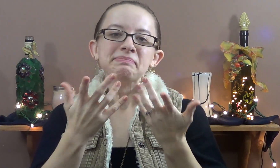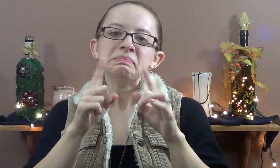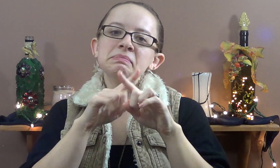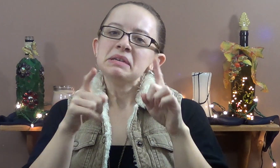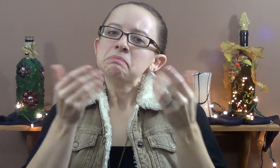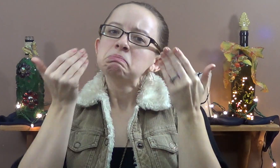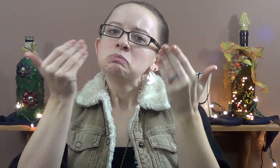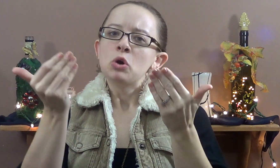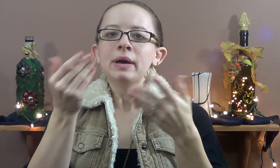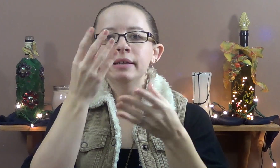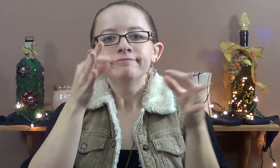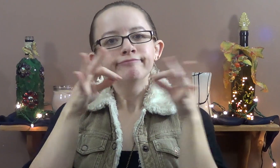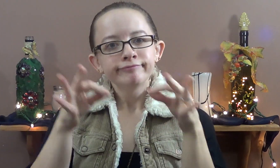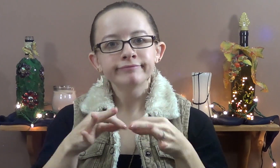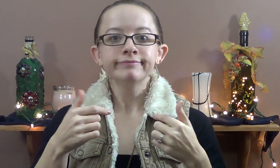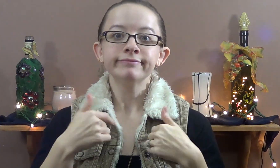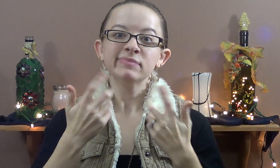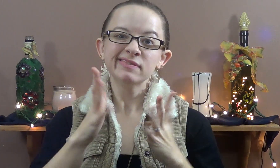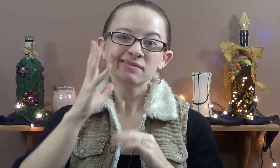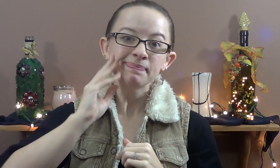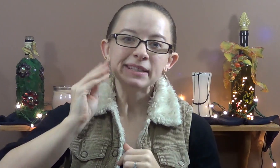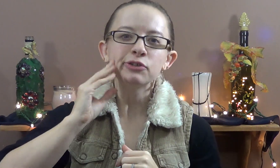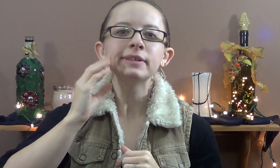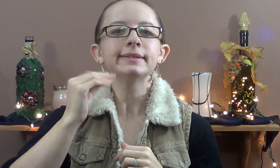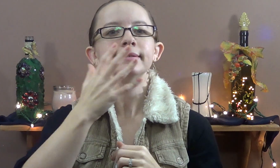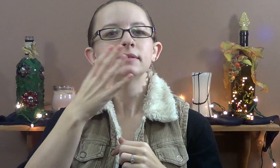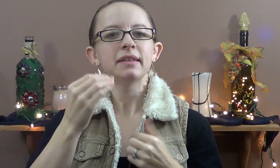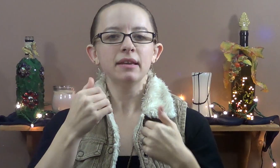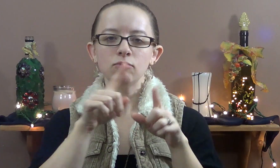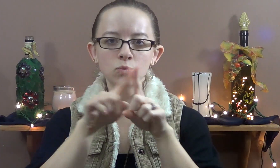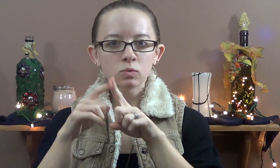I'm not an expert on this but I'm just gonna kind of explain some of the